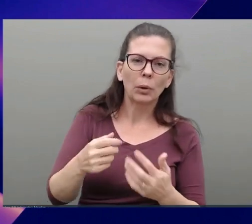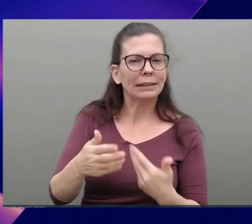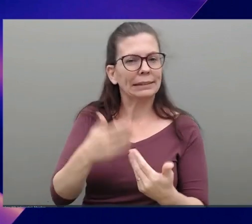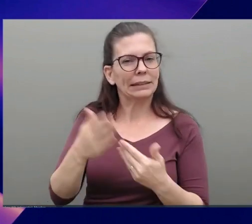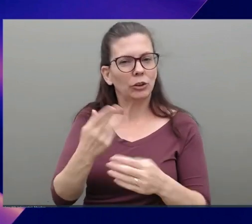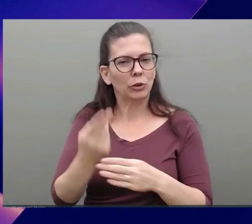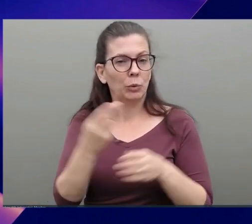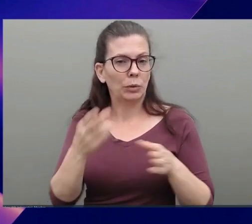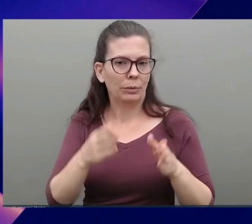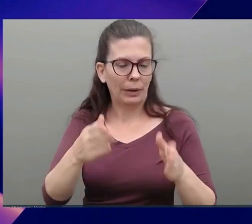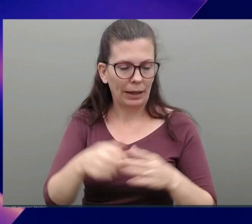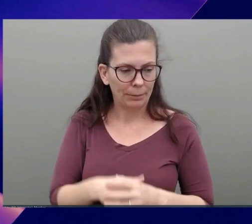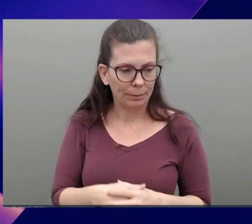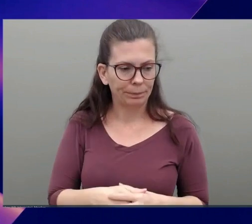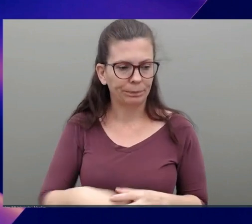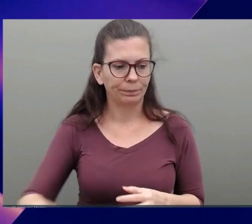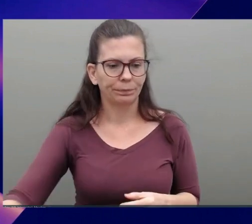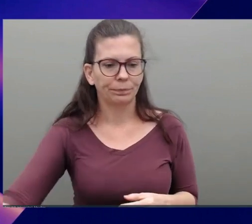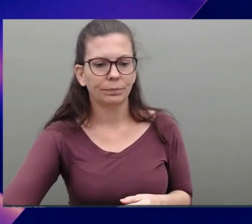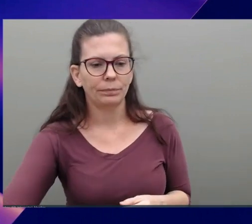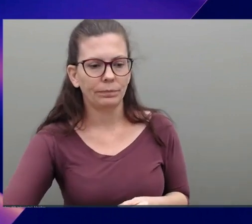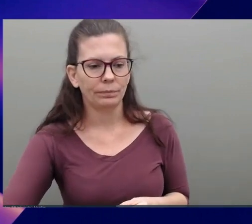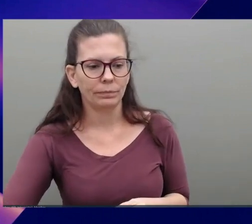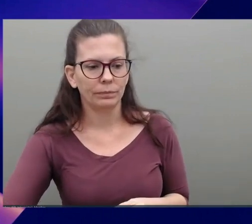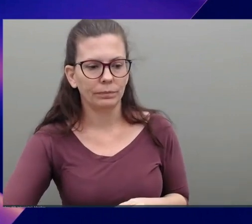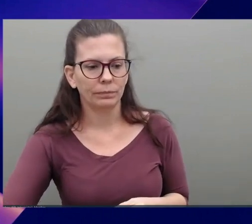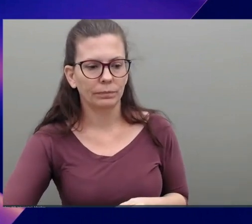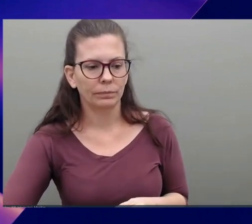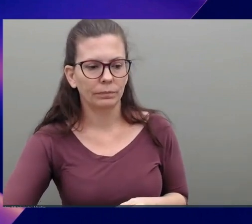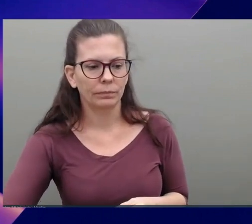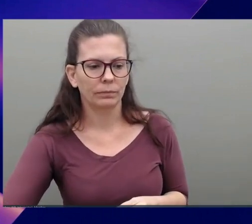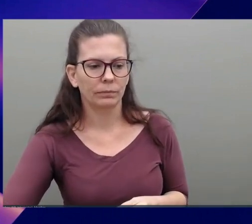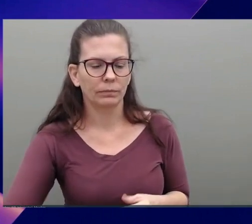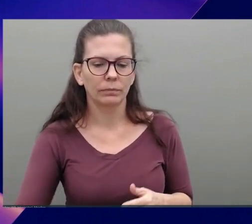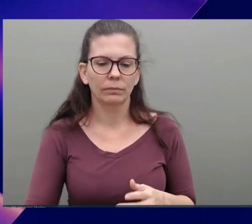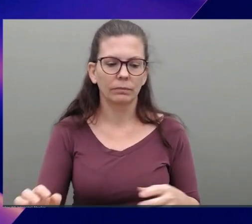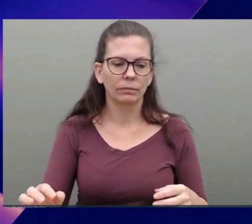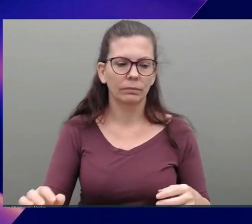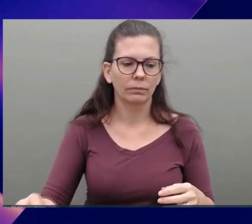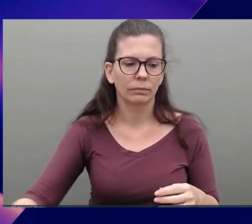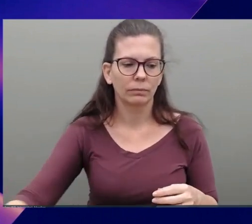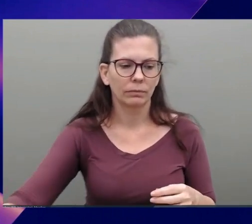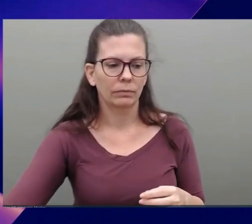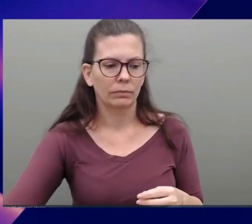So, to give you, in machine learning, in SageMaker, we have different production,